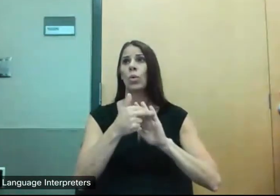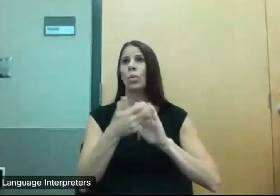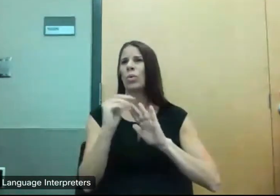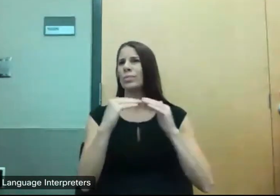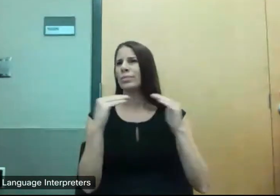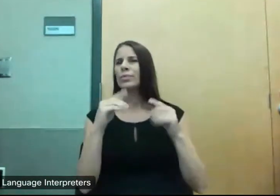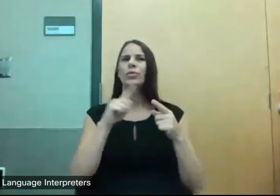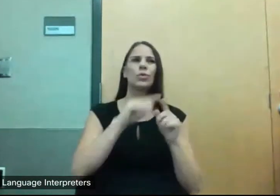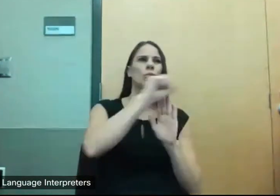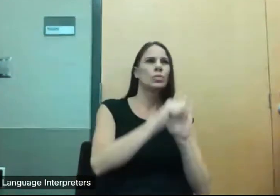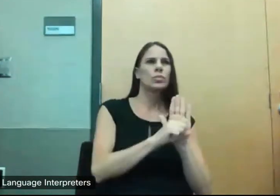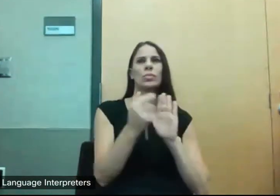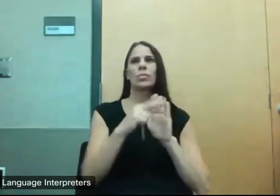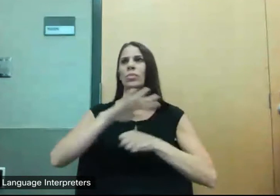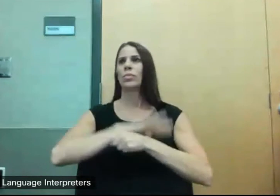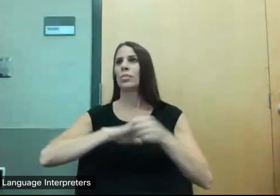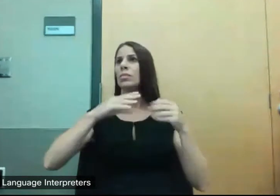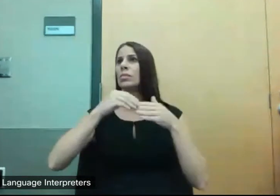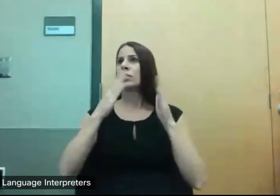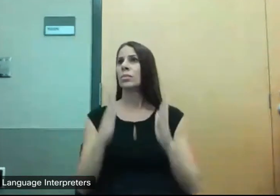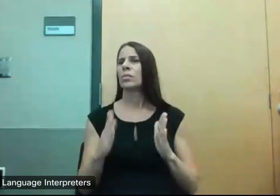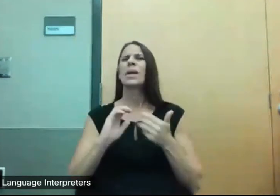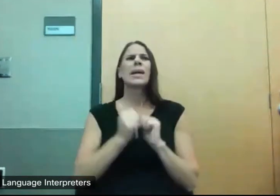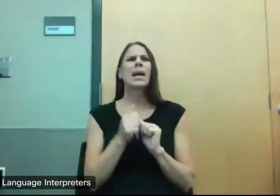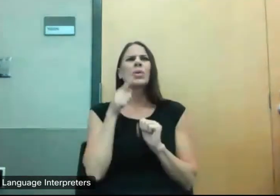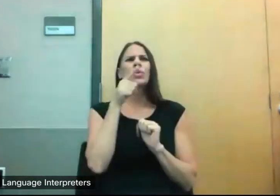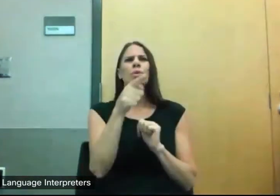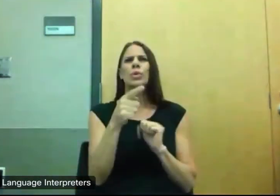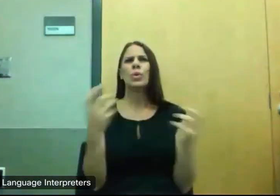local leaders, et cetera. How do you reconcile the message that you